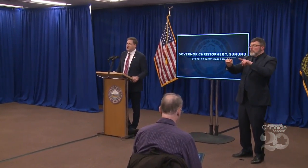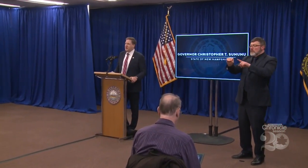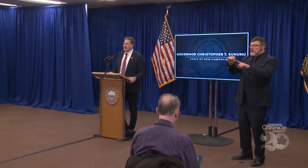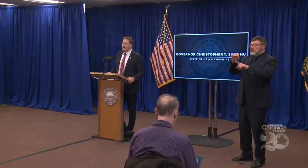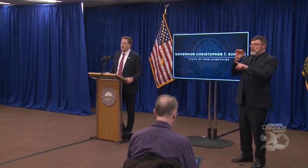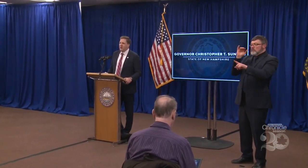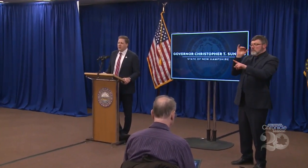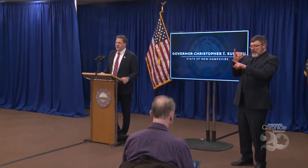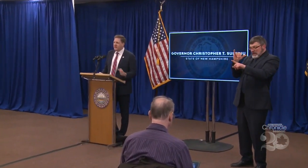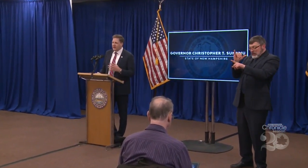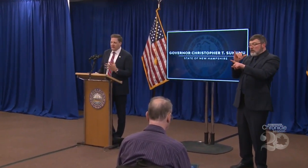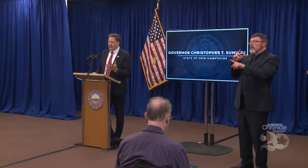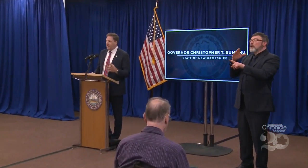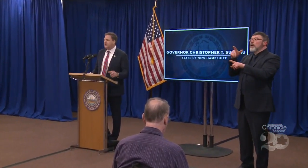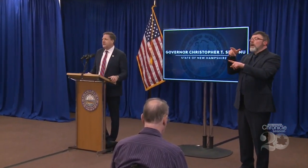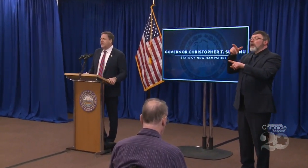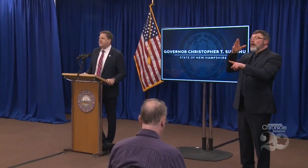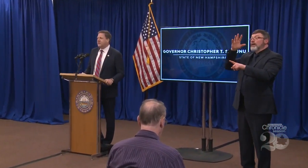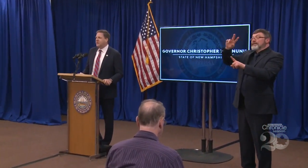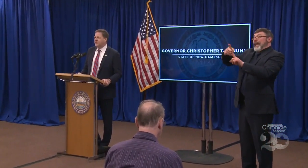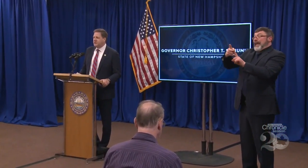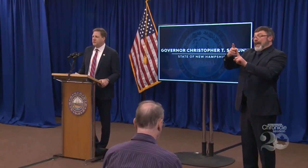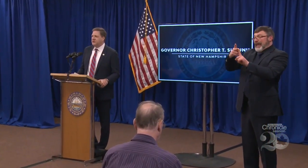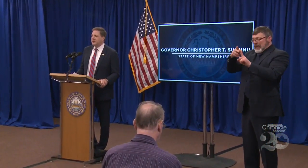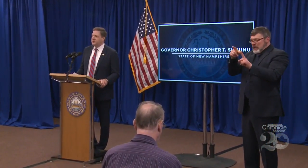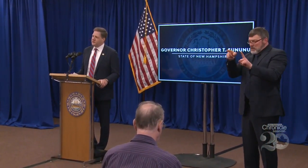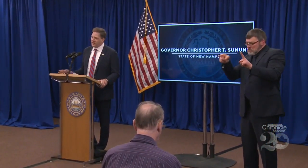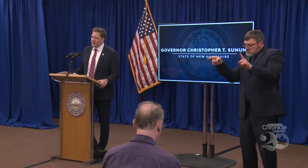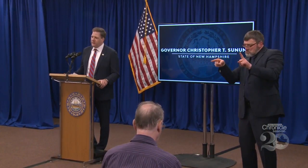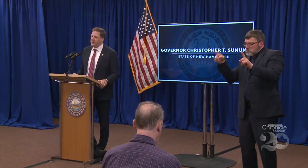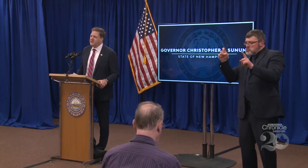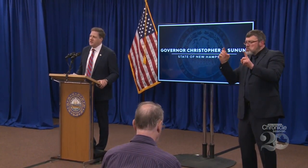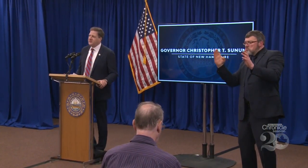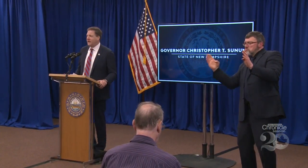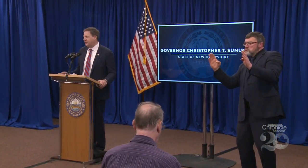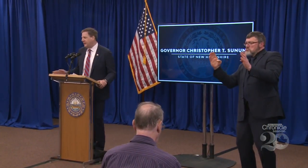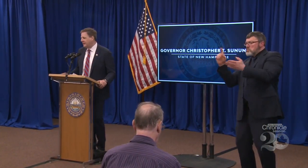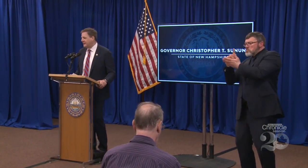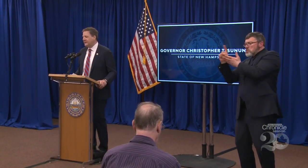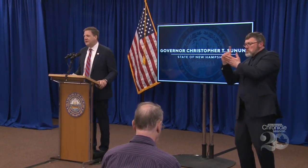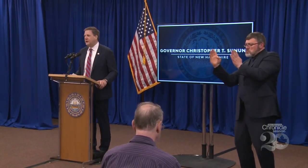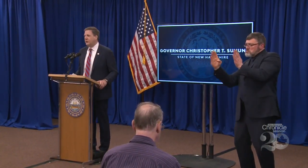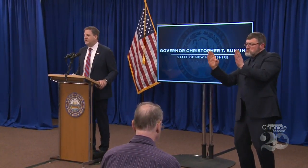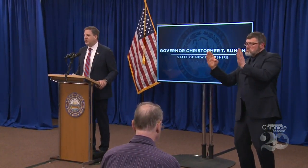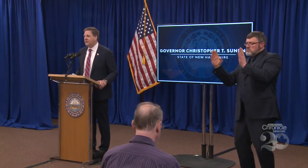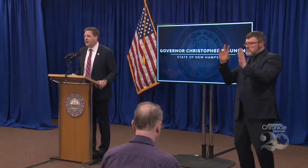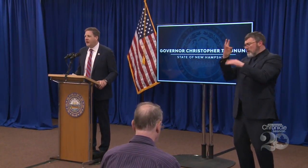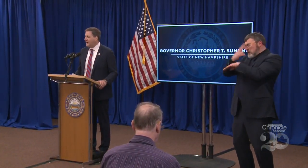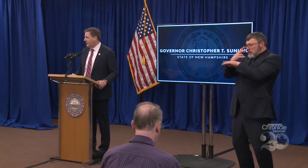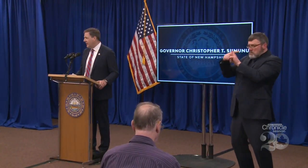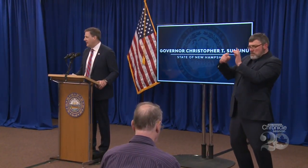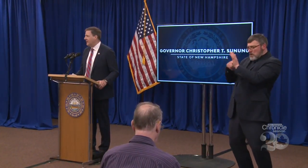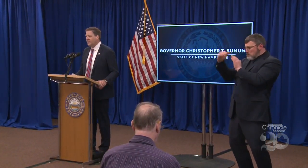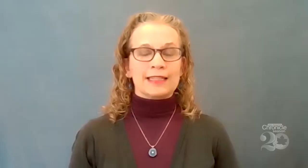AS A NATIVE SIGNER, DAVID’S CULTURAL KNOWLEDGE AND NUANCE HELP HIM COMMUNICATE MORE CLEARLY AND PRECISELY THAN